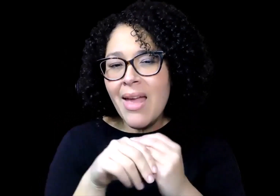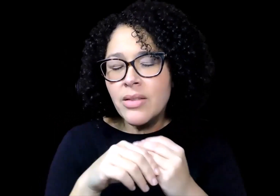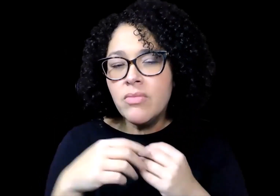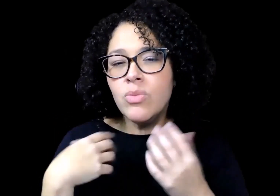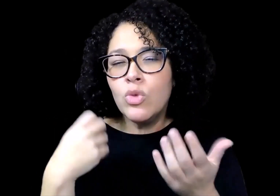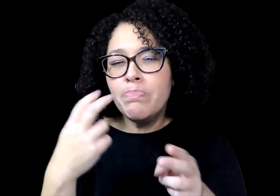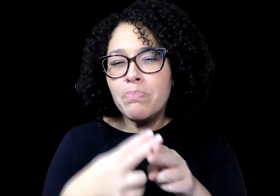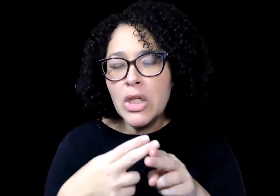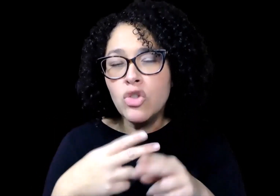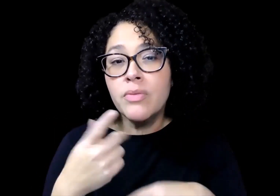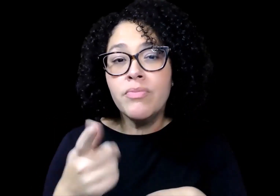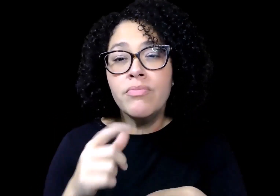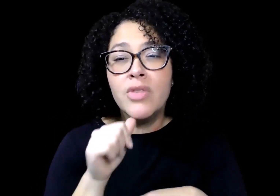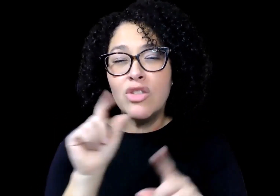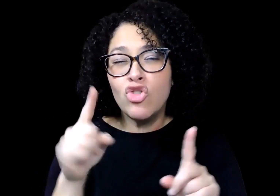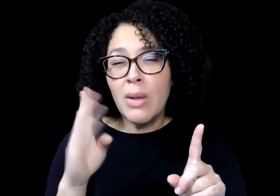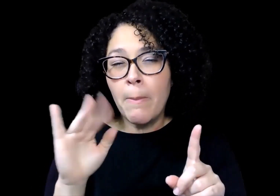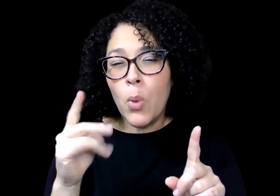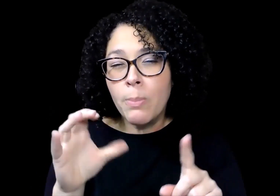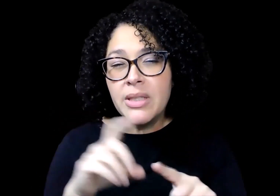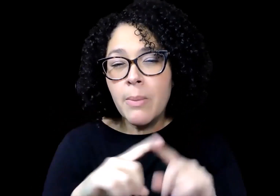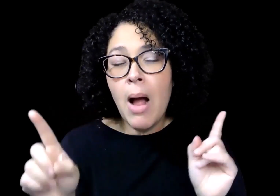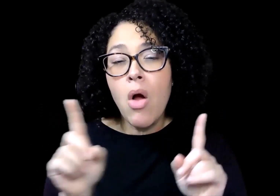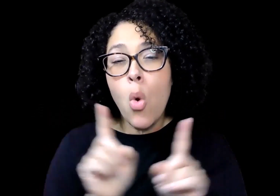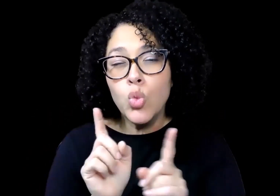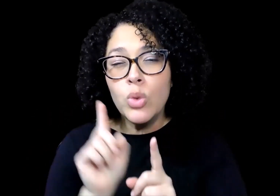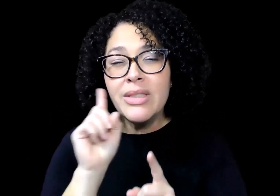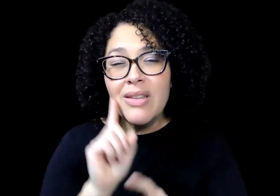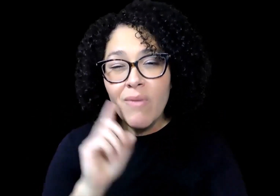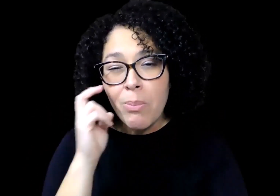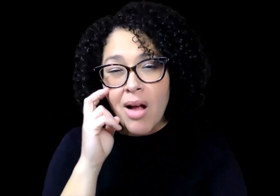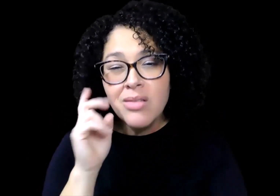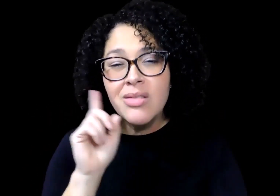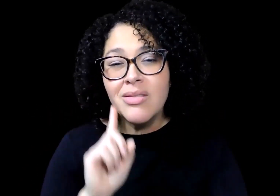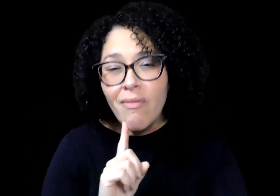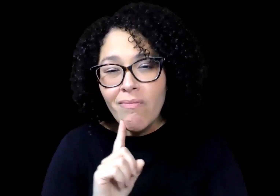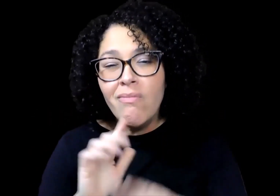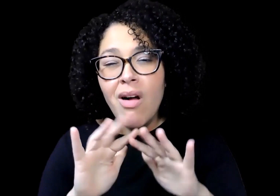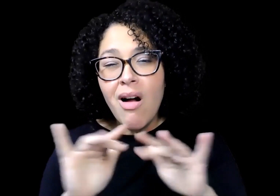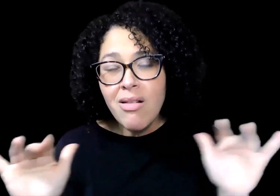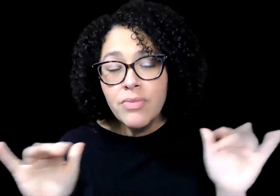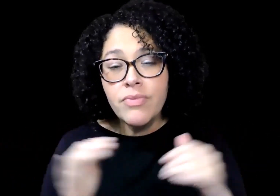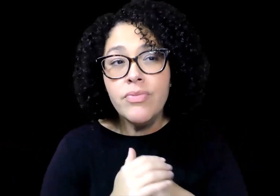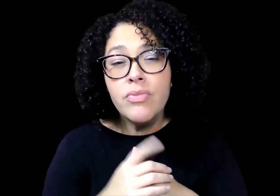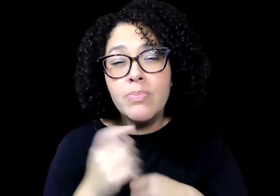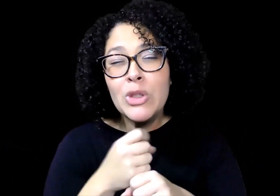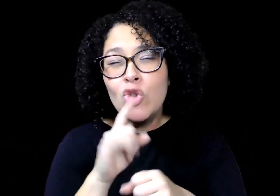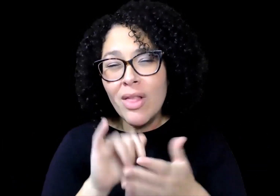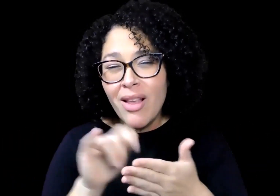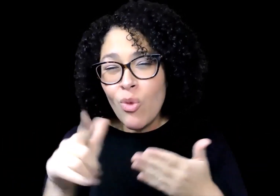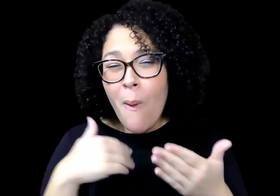one other thing I wanted to add is not only for BIPOC people but for deafblind people